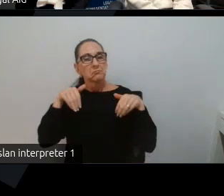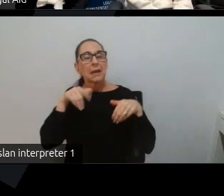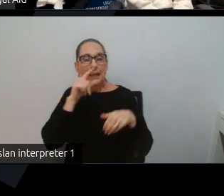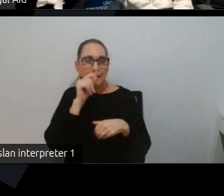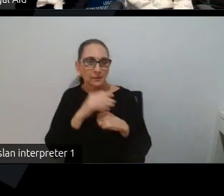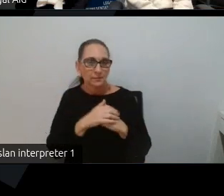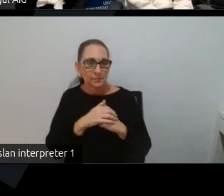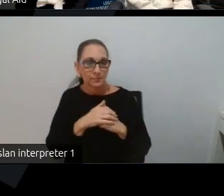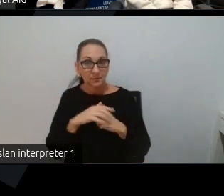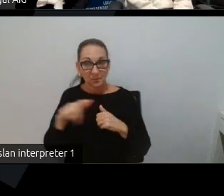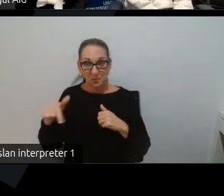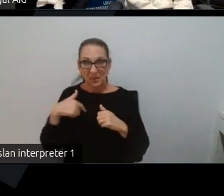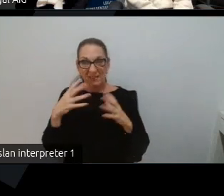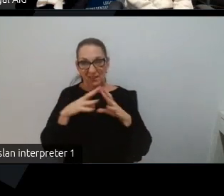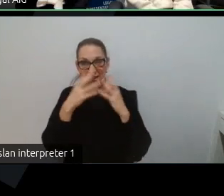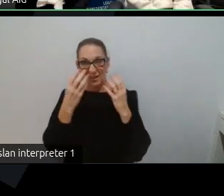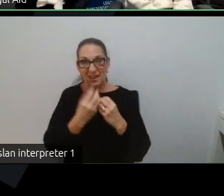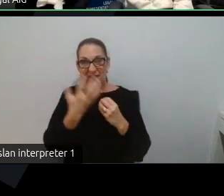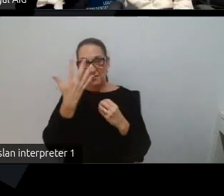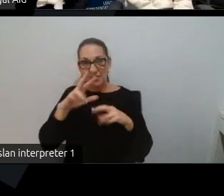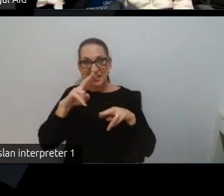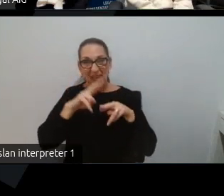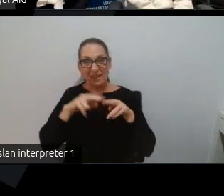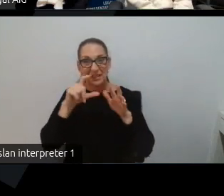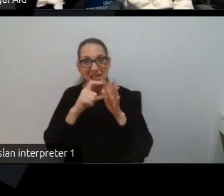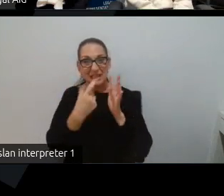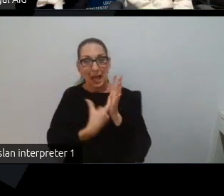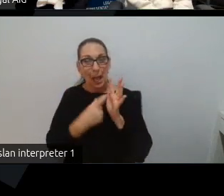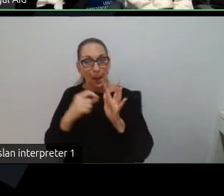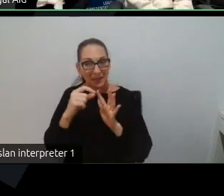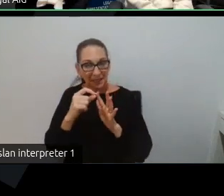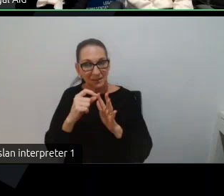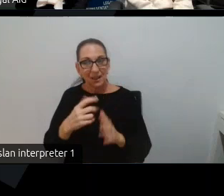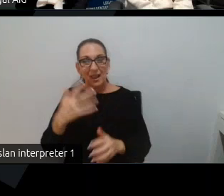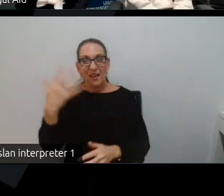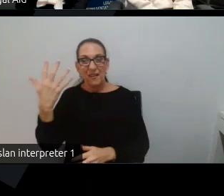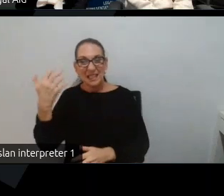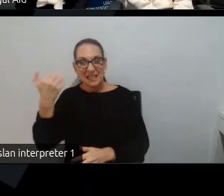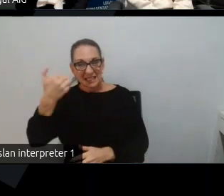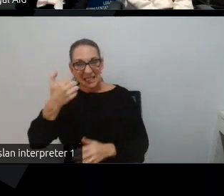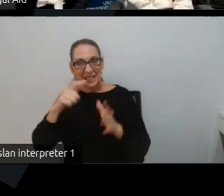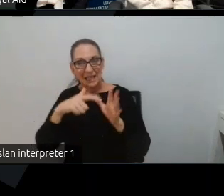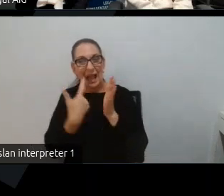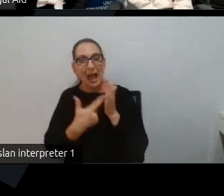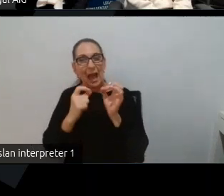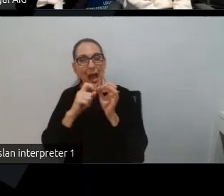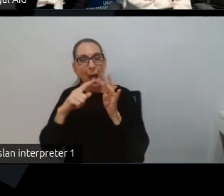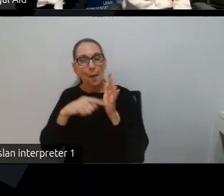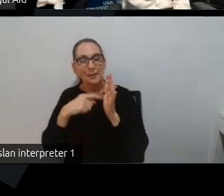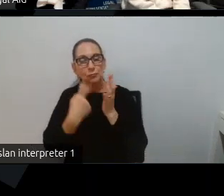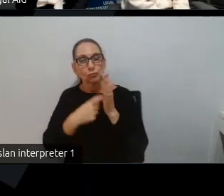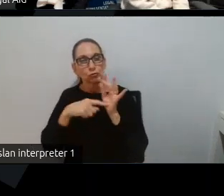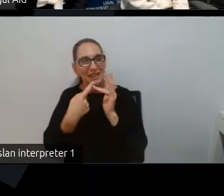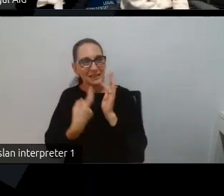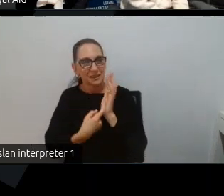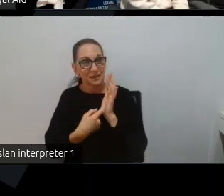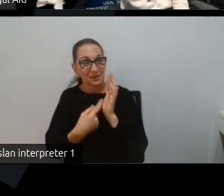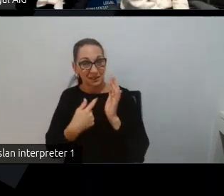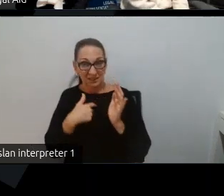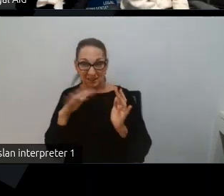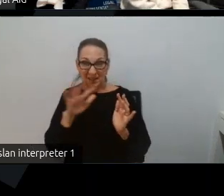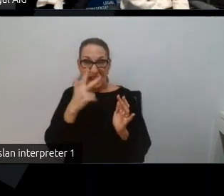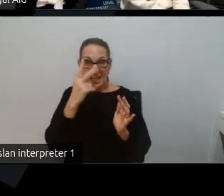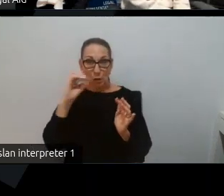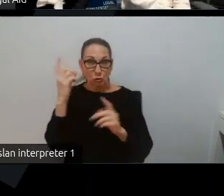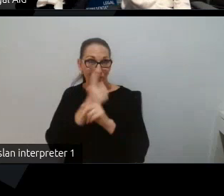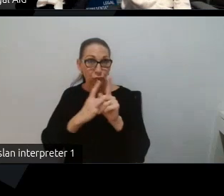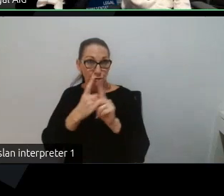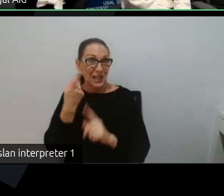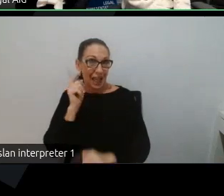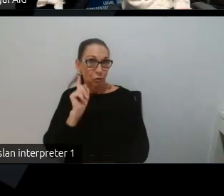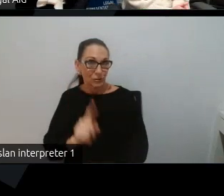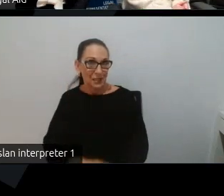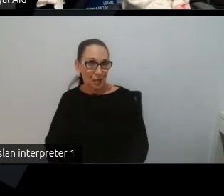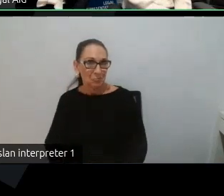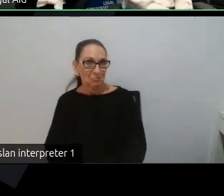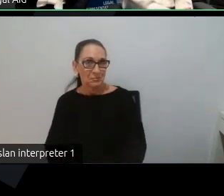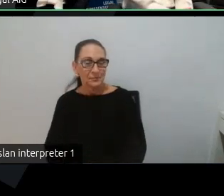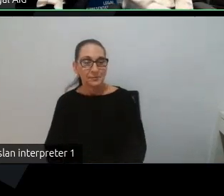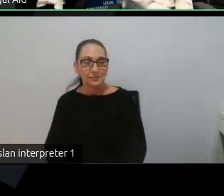50 FDRPS and 16 arbitrators. And just for some stats, we held about 800 conferences last year.